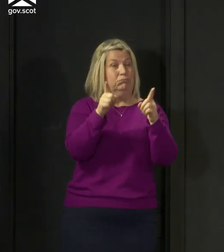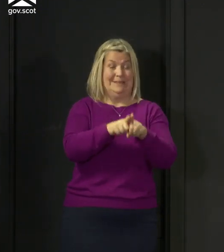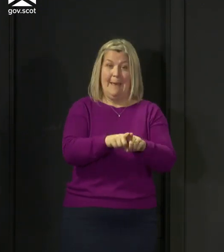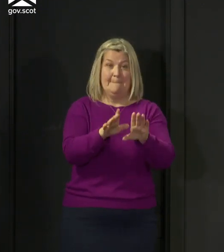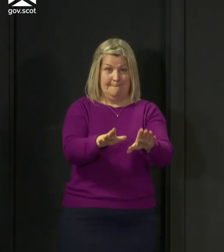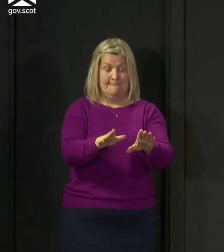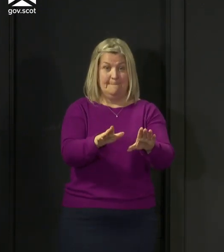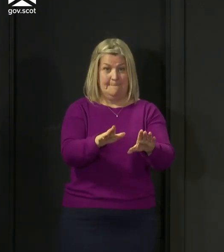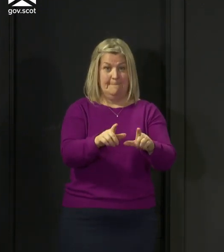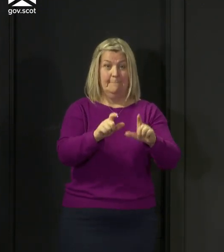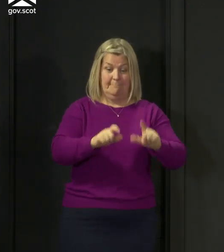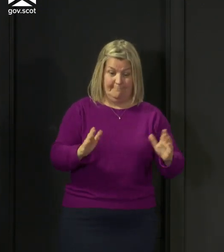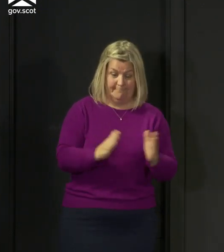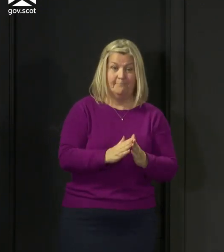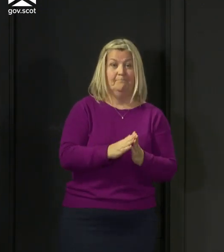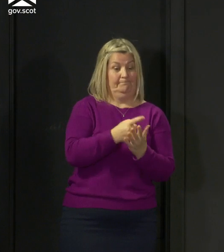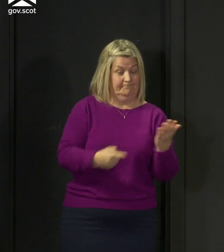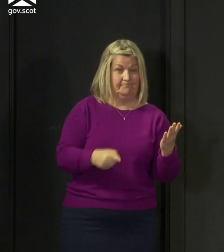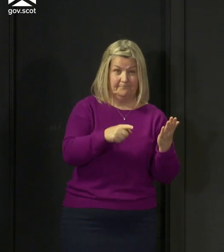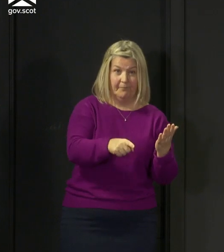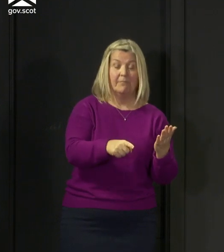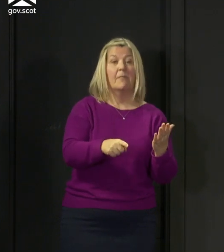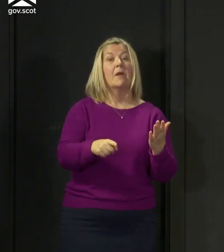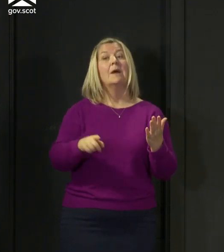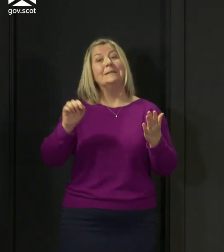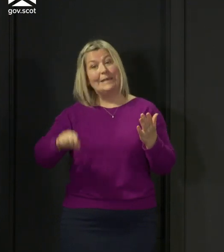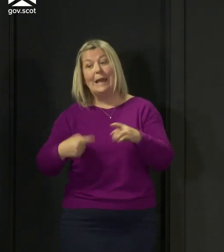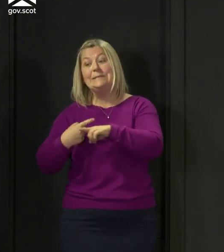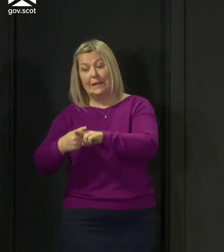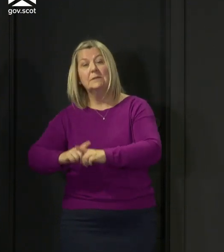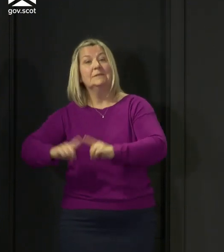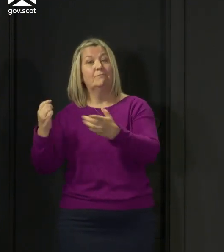may be that advice that's being given elsewhere in the UK has changed, but if you are in Scotland,